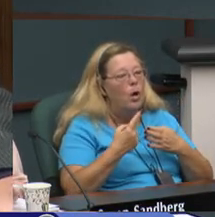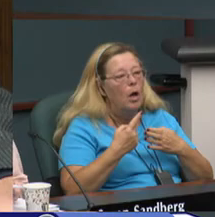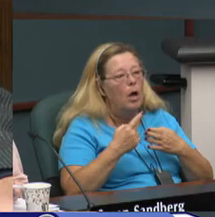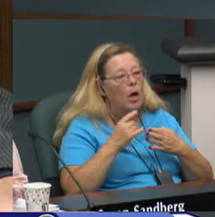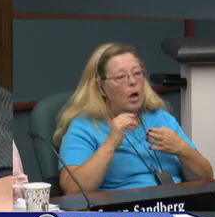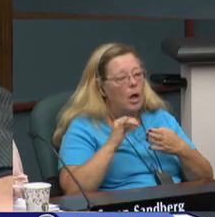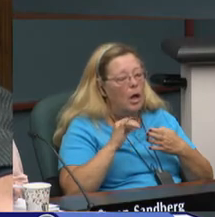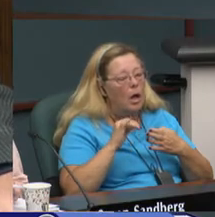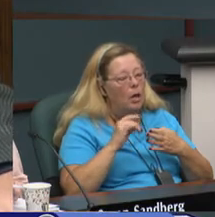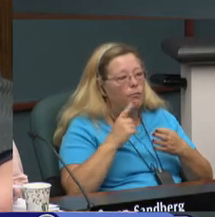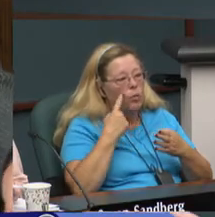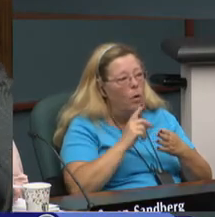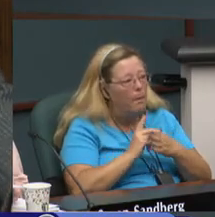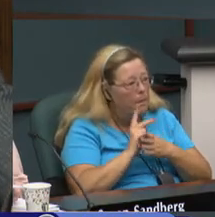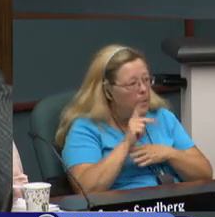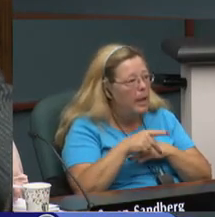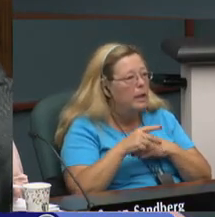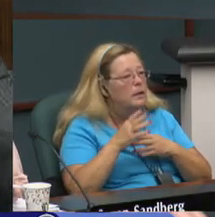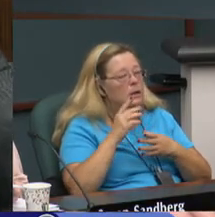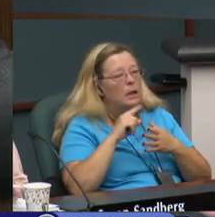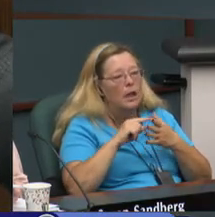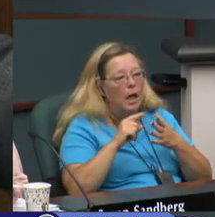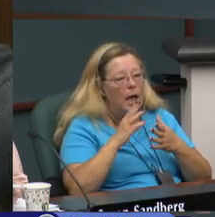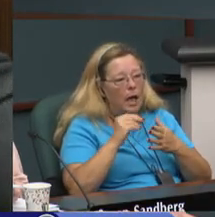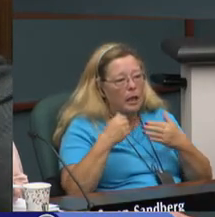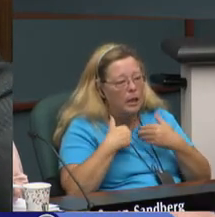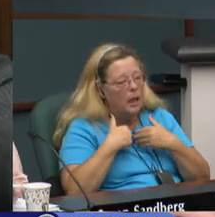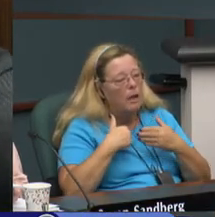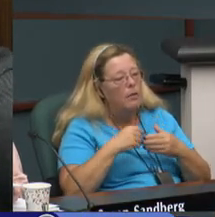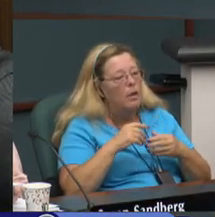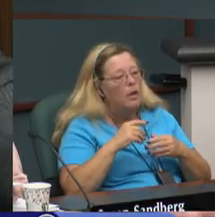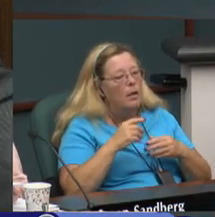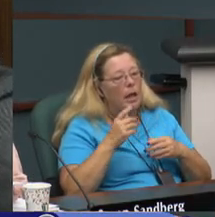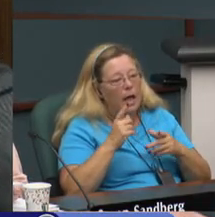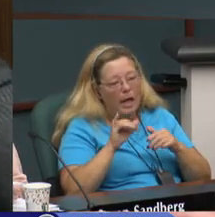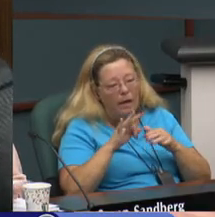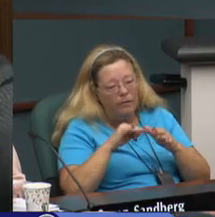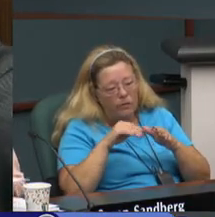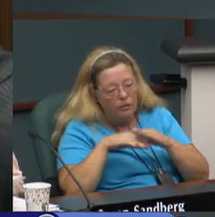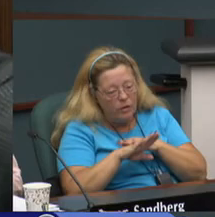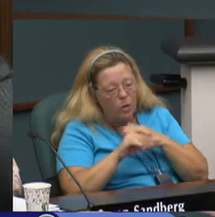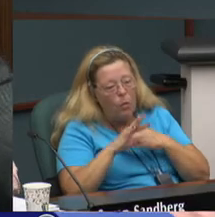species ones that are considered invasive non invasive but not permitted